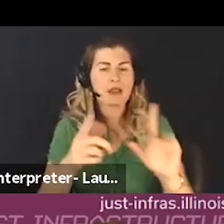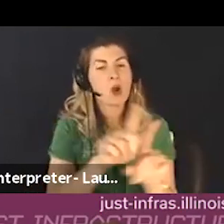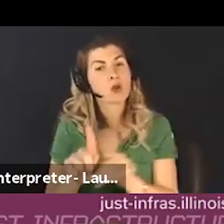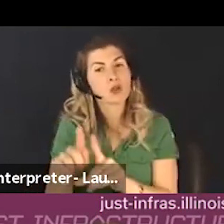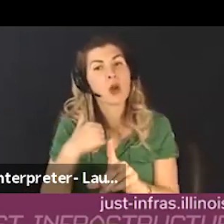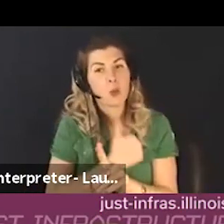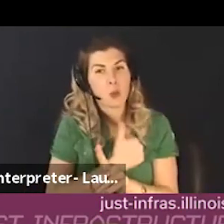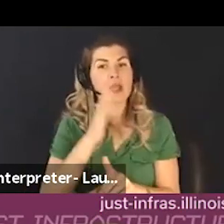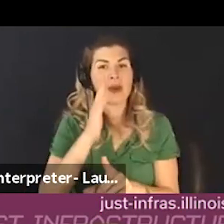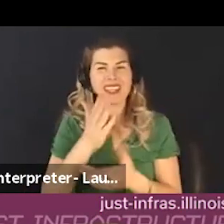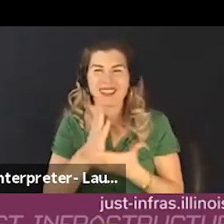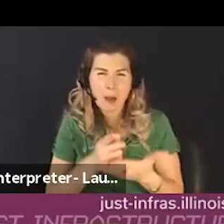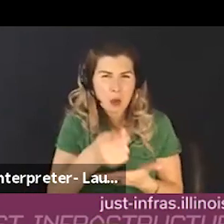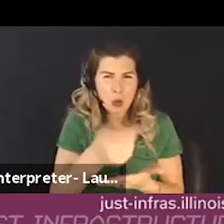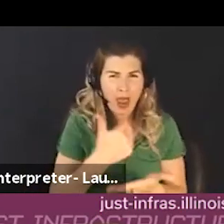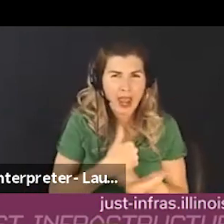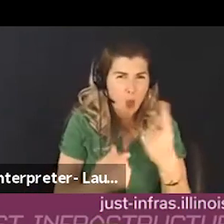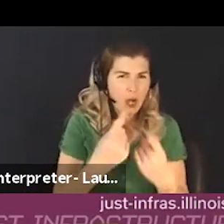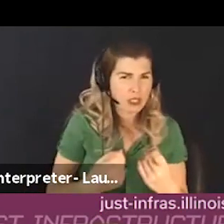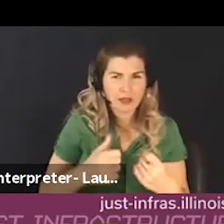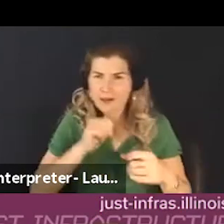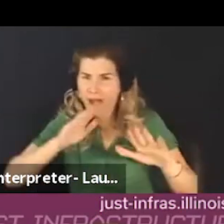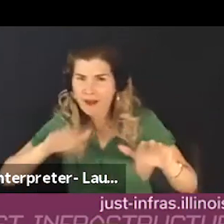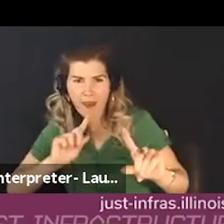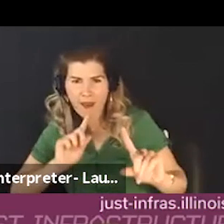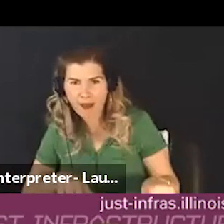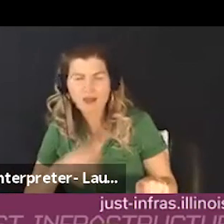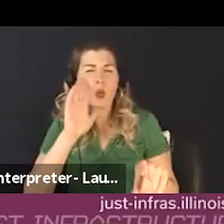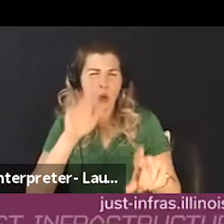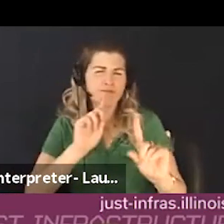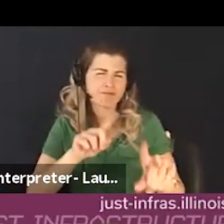And we will also be sharing the questions that were not answered with Lily.